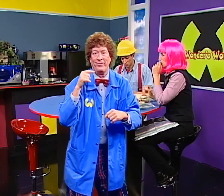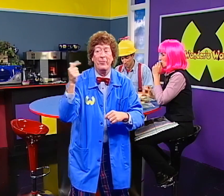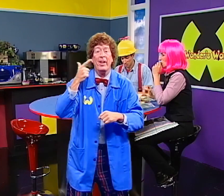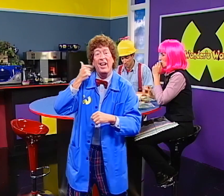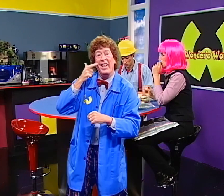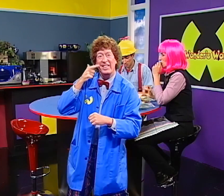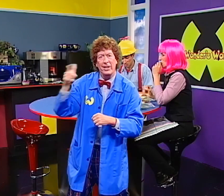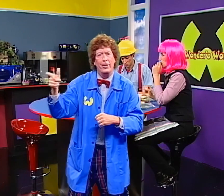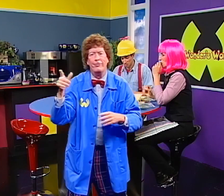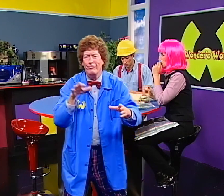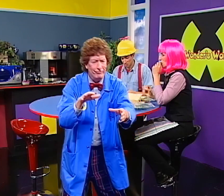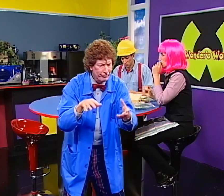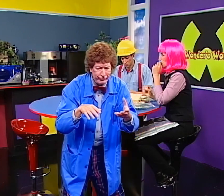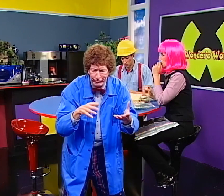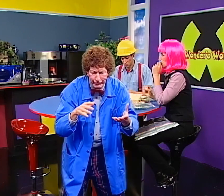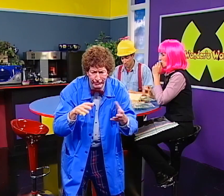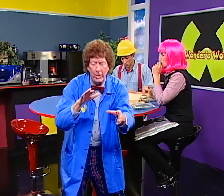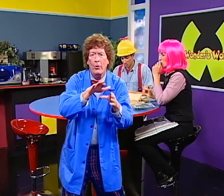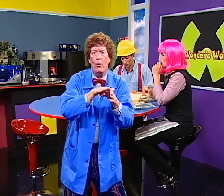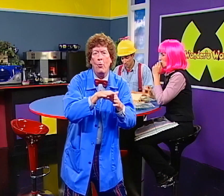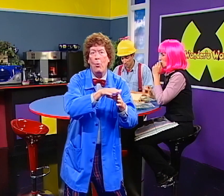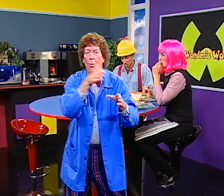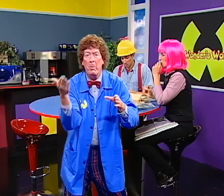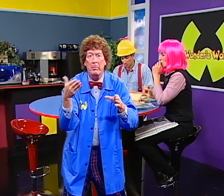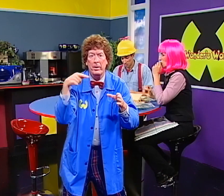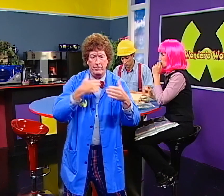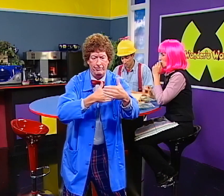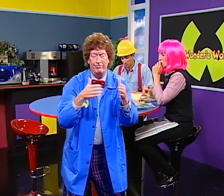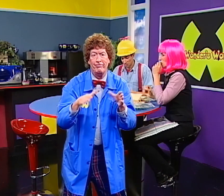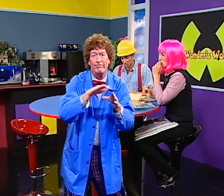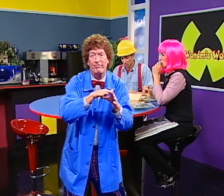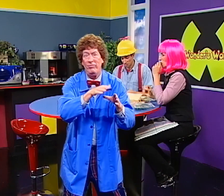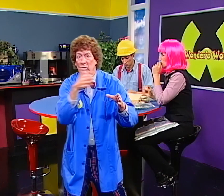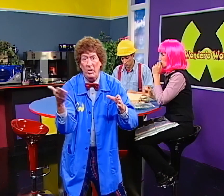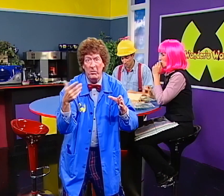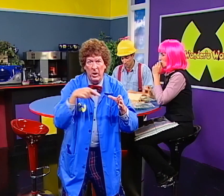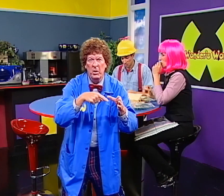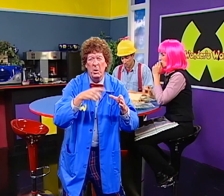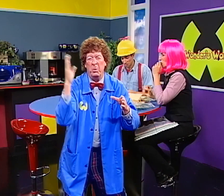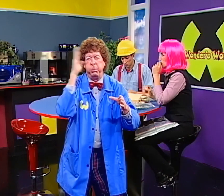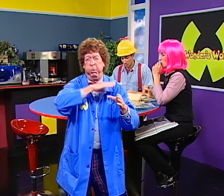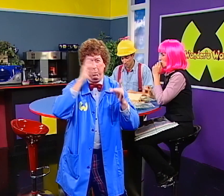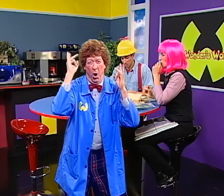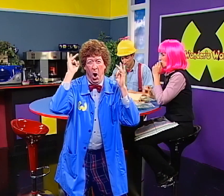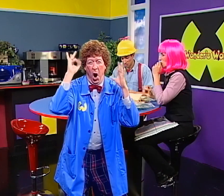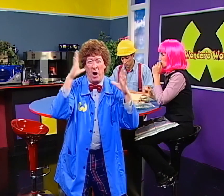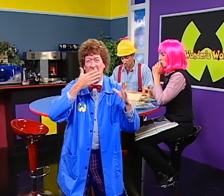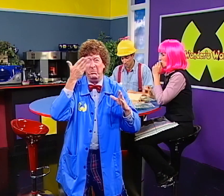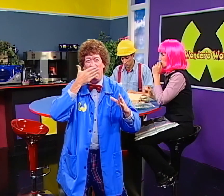YOU SEE, WHEN THE OTHER CONTAINER WAS OPENED, OPENING THAT CONTAINER LET OUT A SMELL